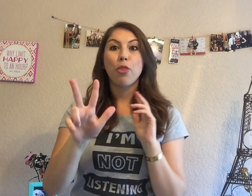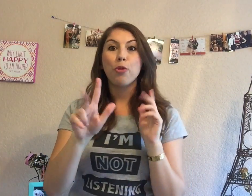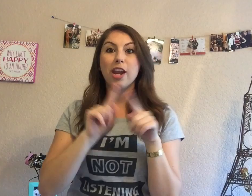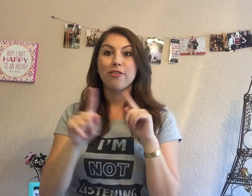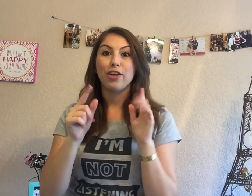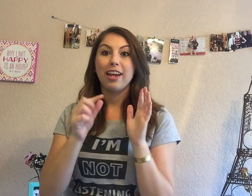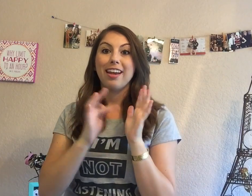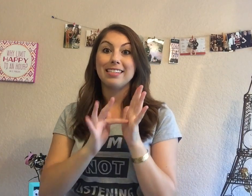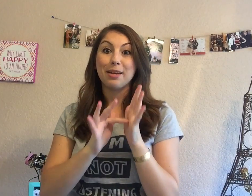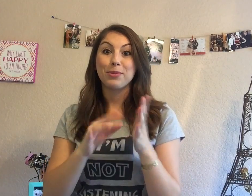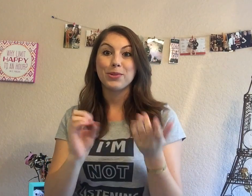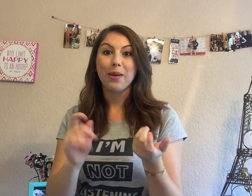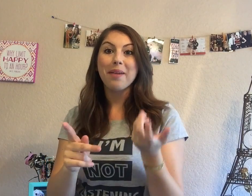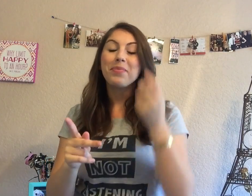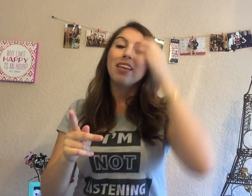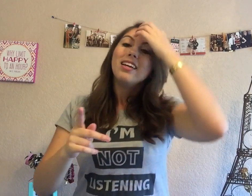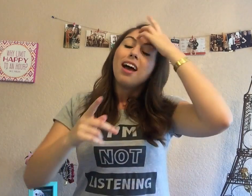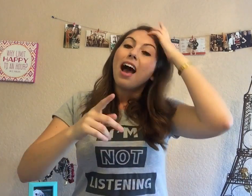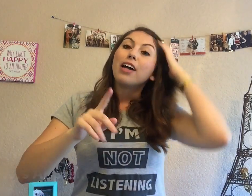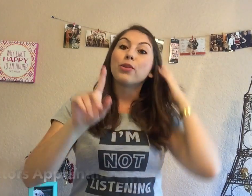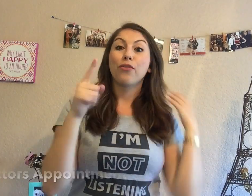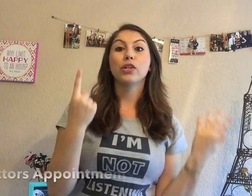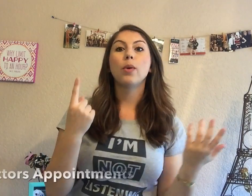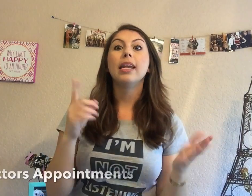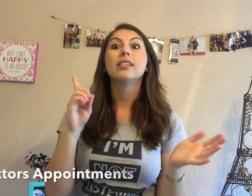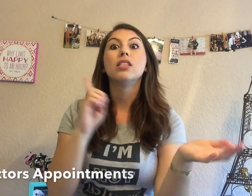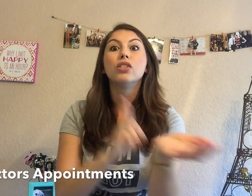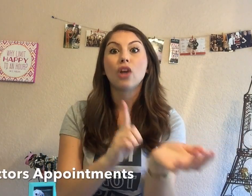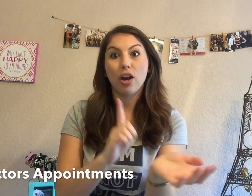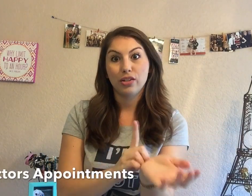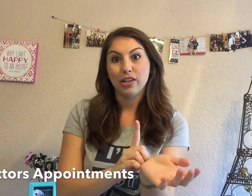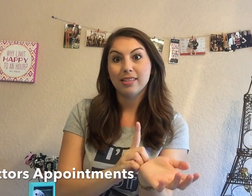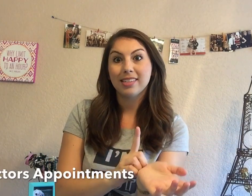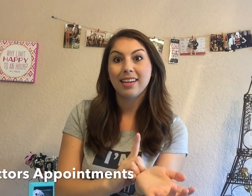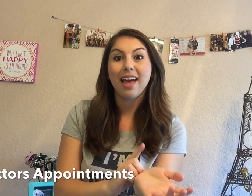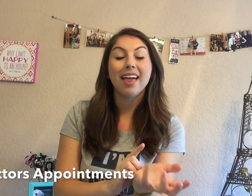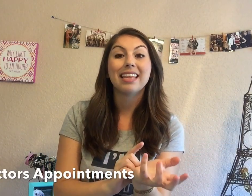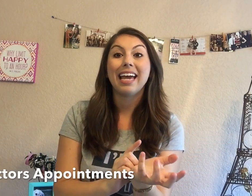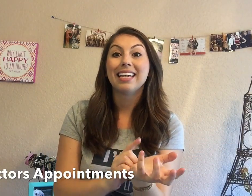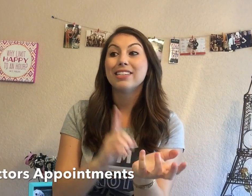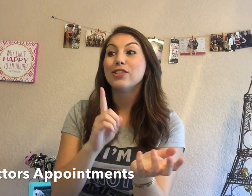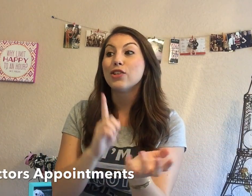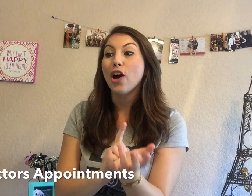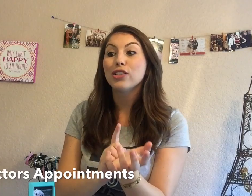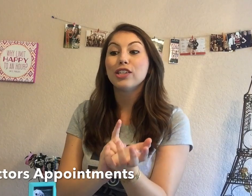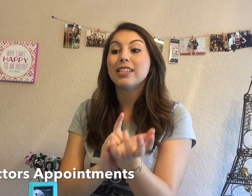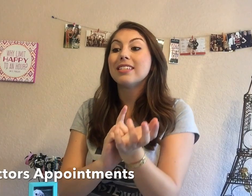three different examples. Ok? So, the first one is the doctors. Like doctors...